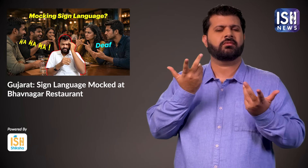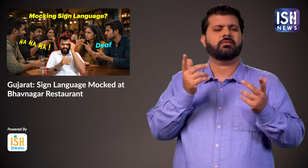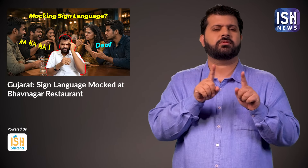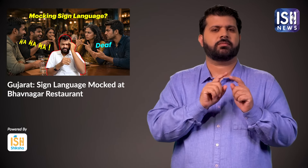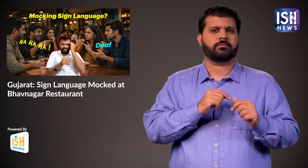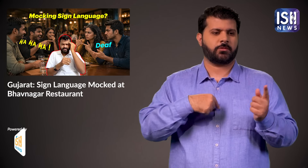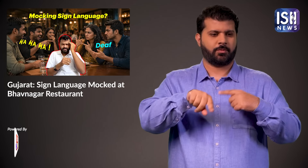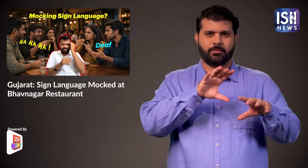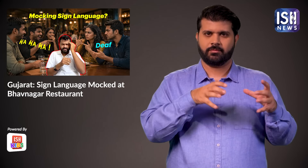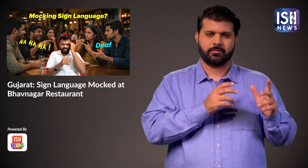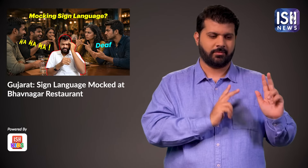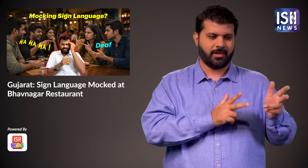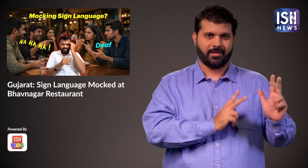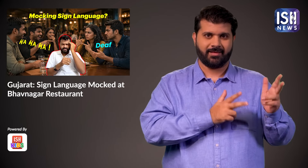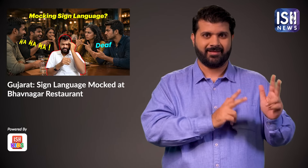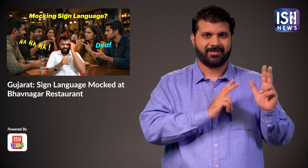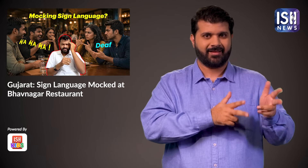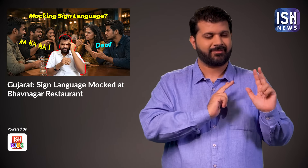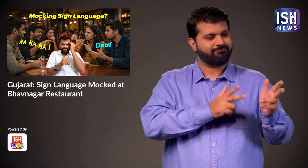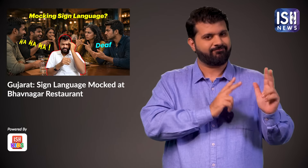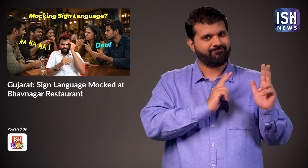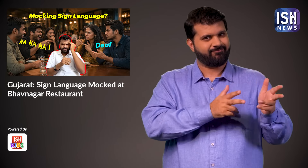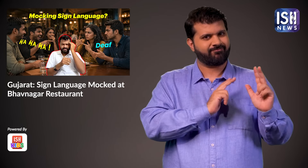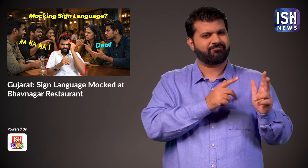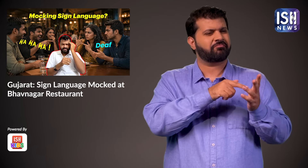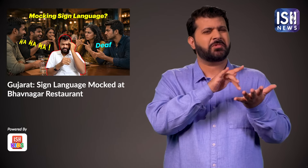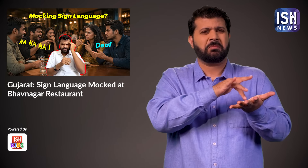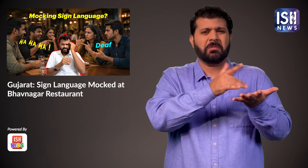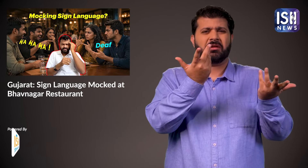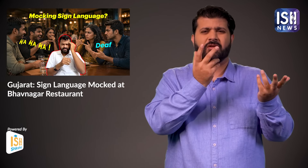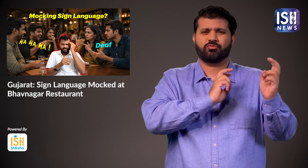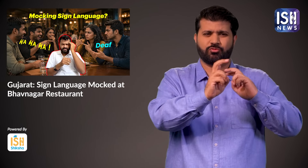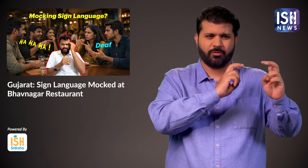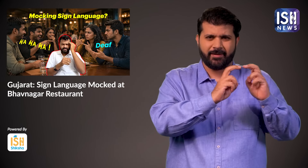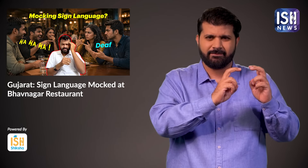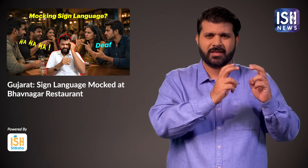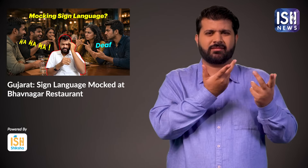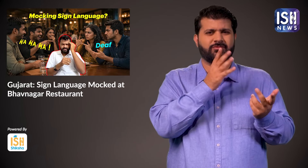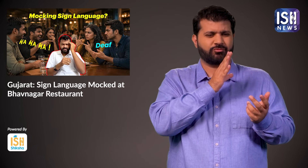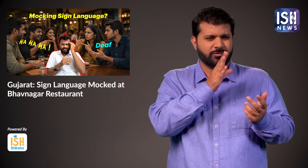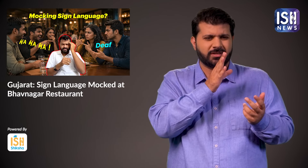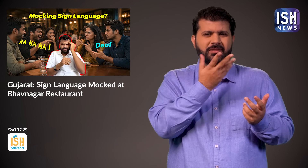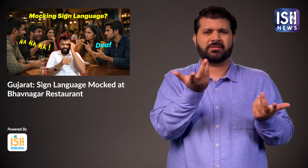For example, a group of Deaf people communicating in sign language while travelling on trains,